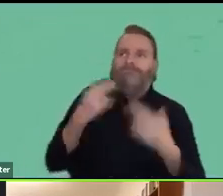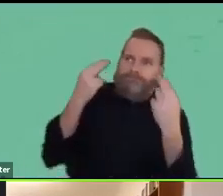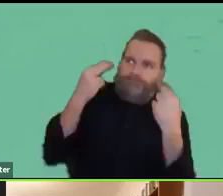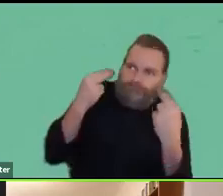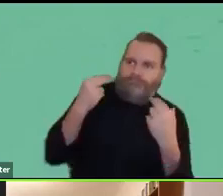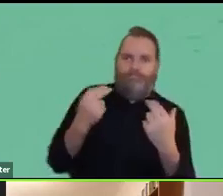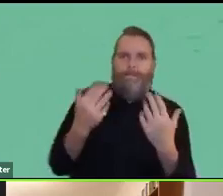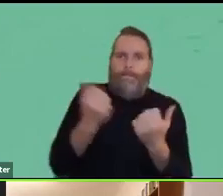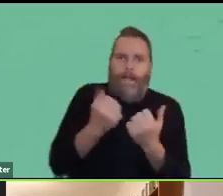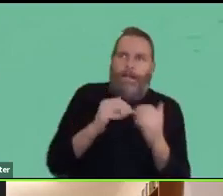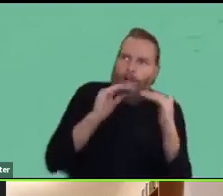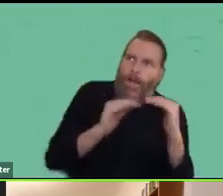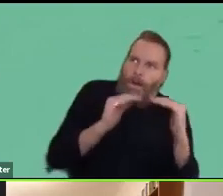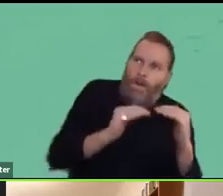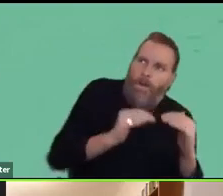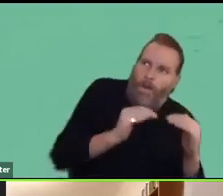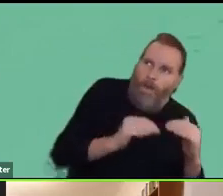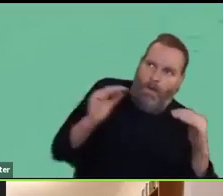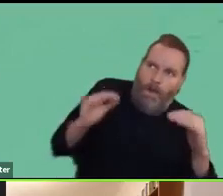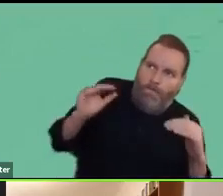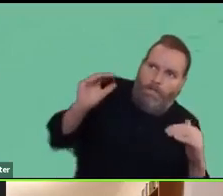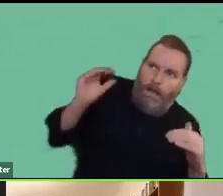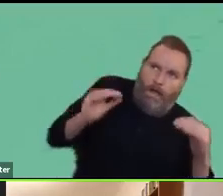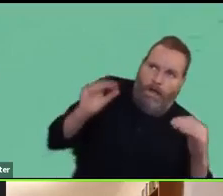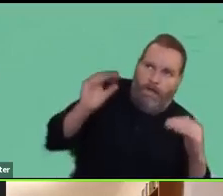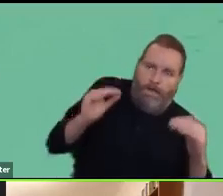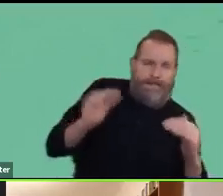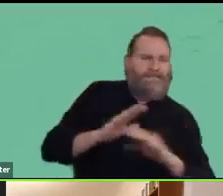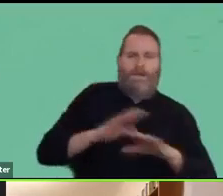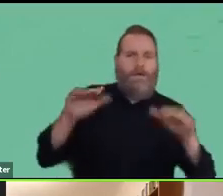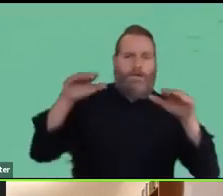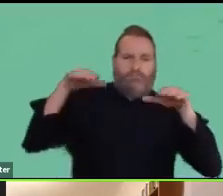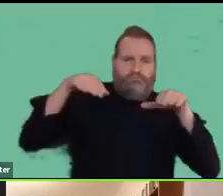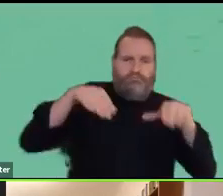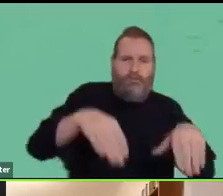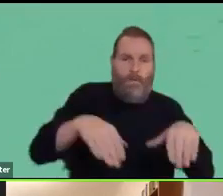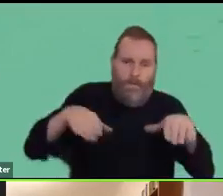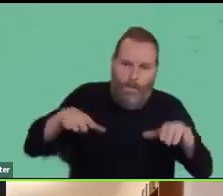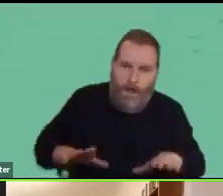that we're running will also we hope include private sector unions representing shop workers,